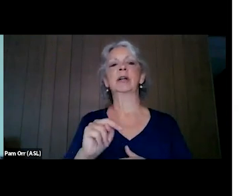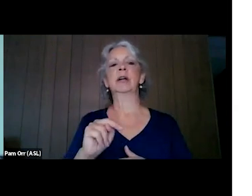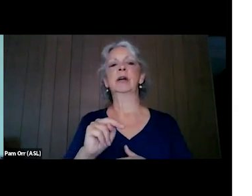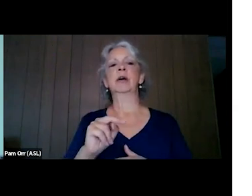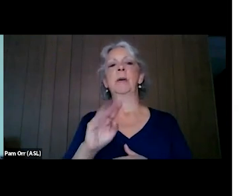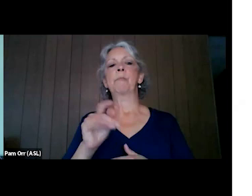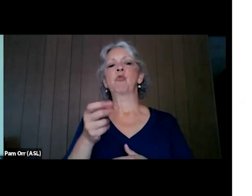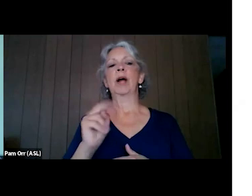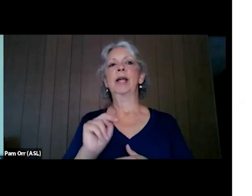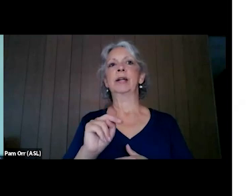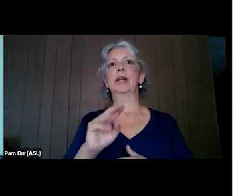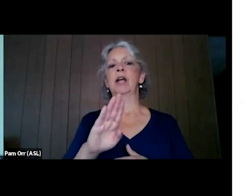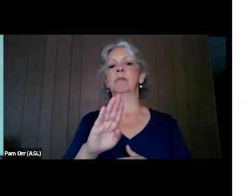to talk about their own experiences.